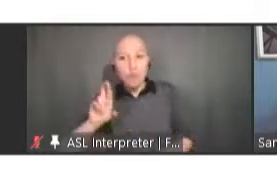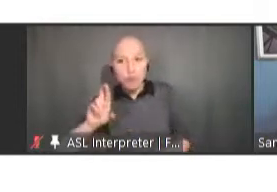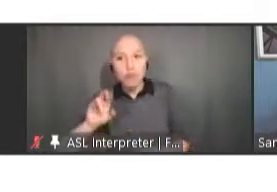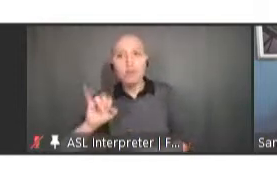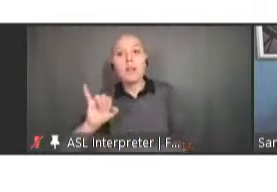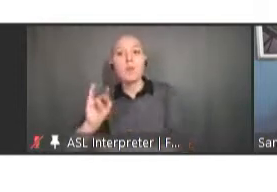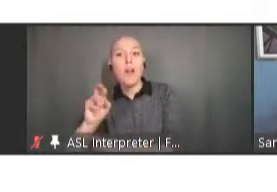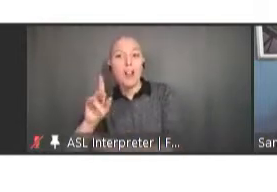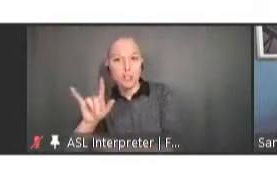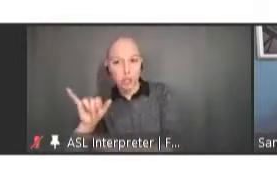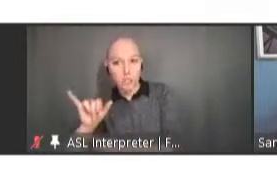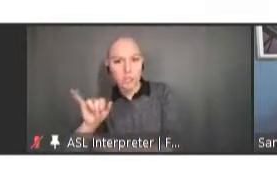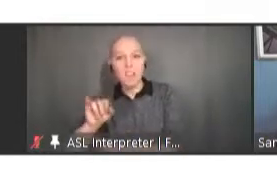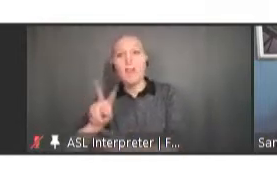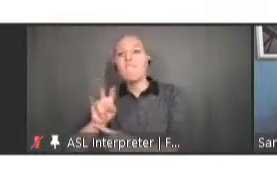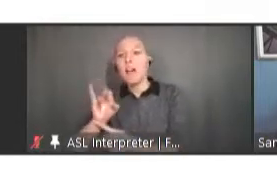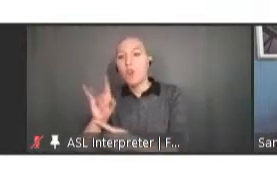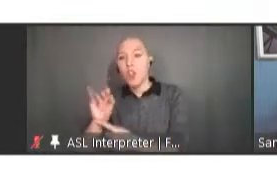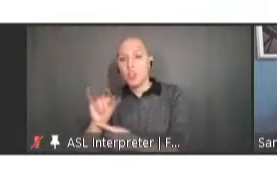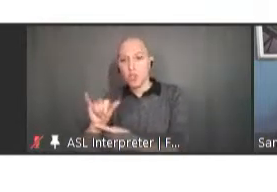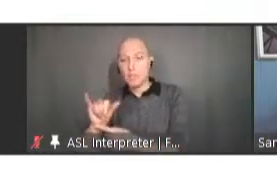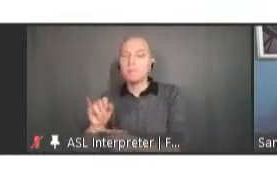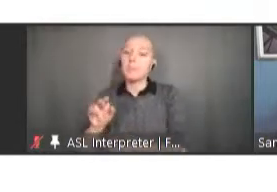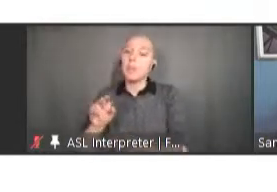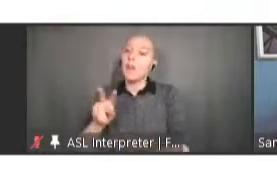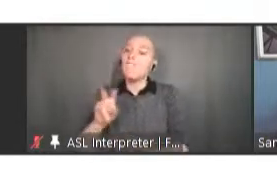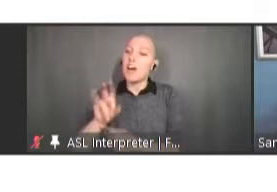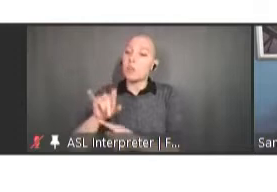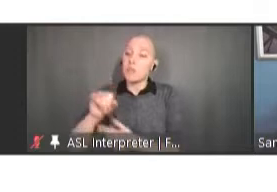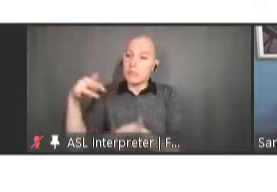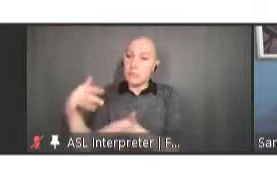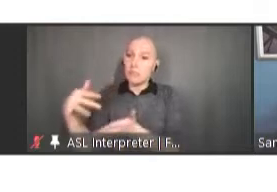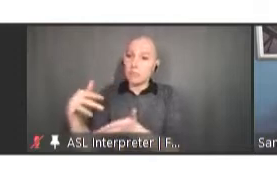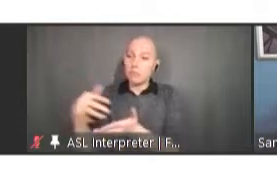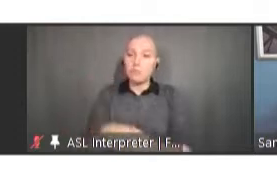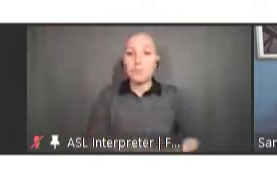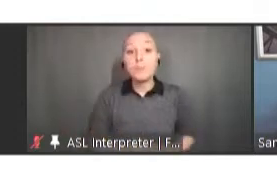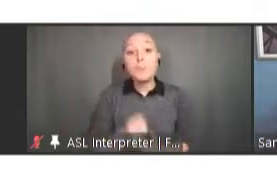we at the NCI were able to rapidly deploy our expertise in serology testing to support the